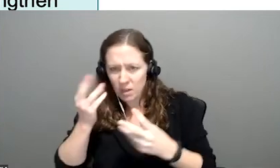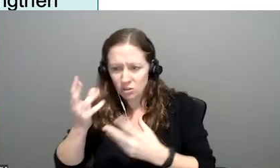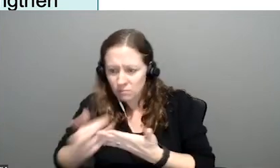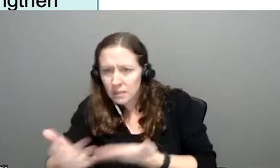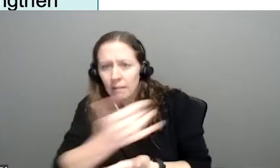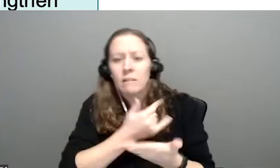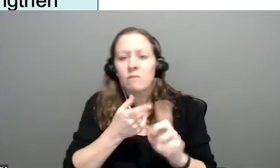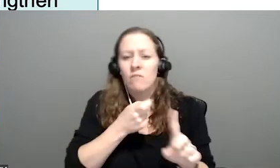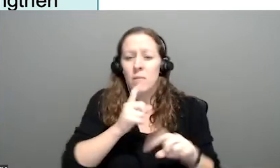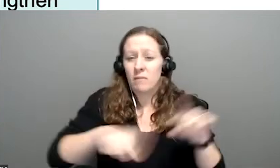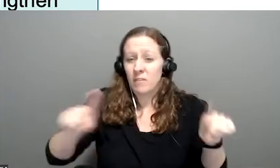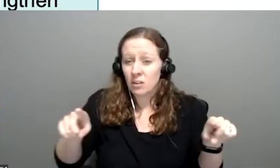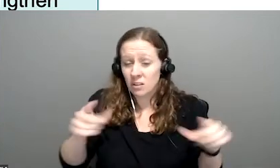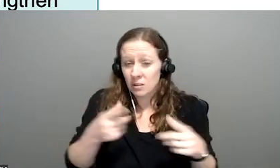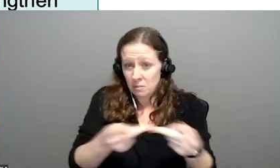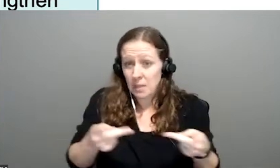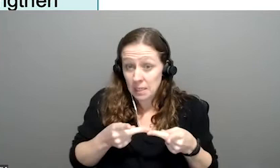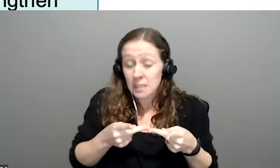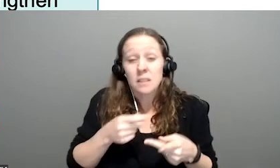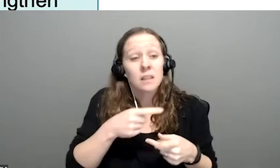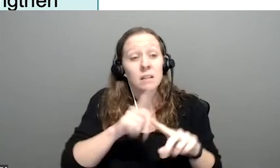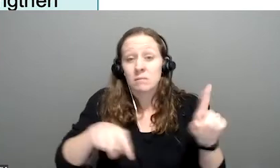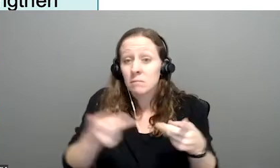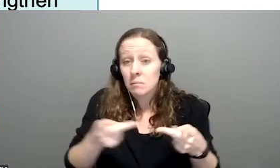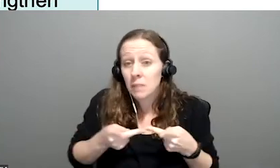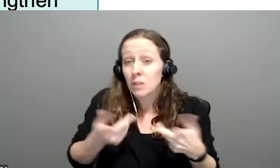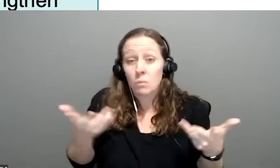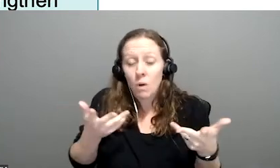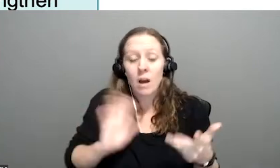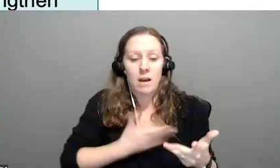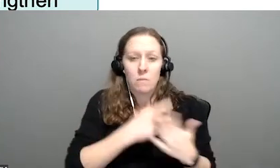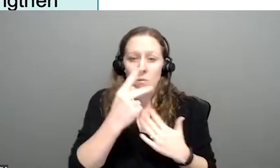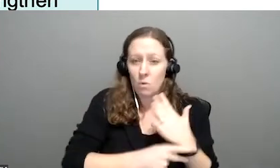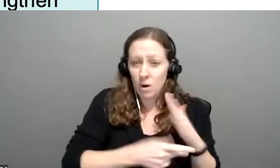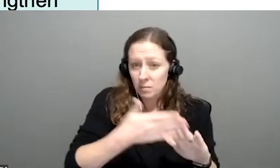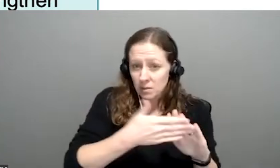These sources include our program administrative data and feedback provided by our partners and